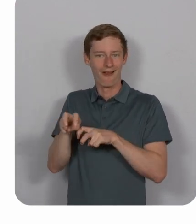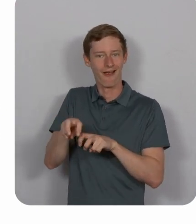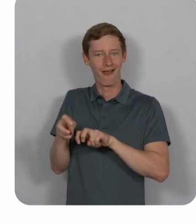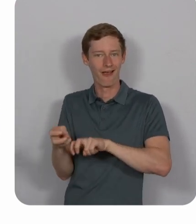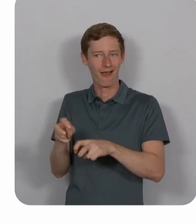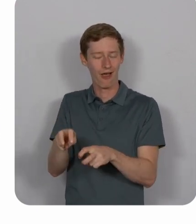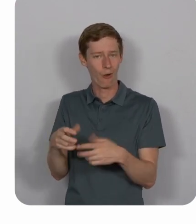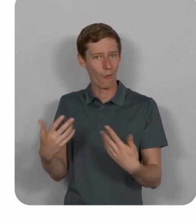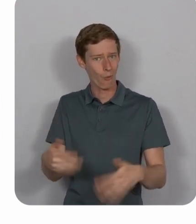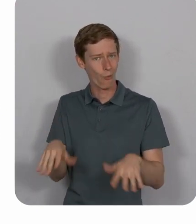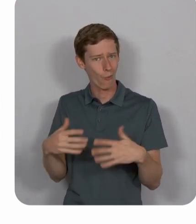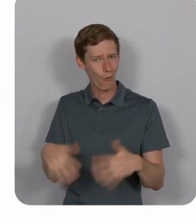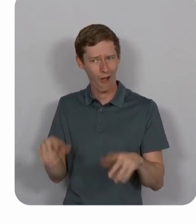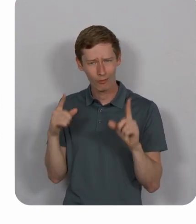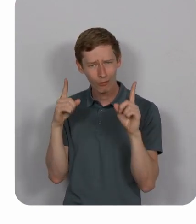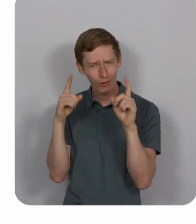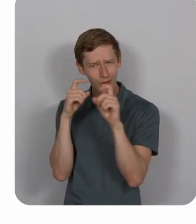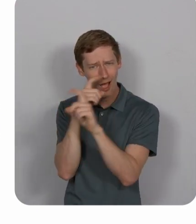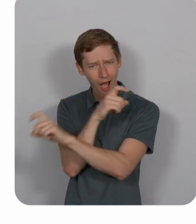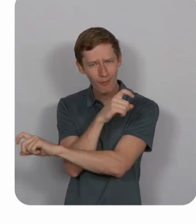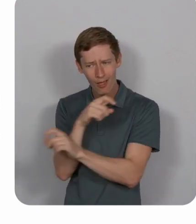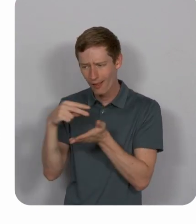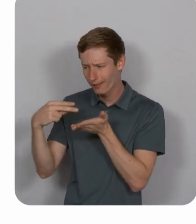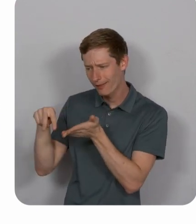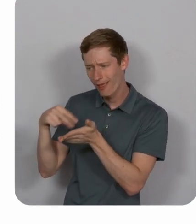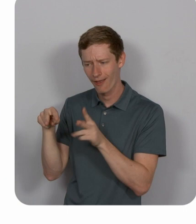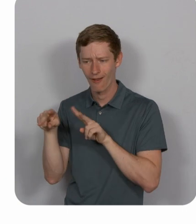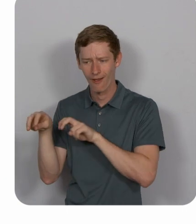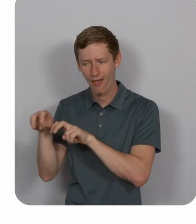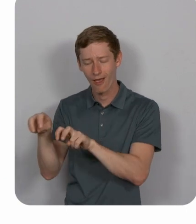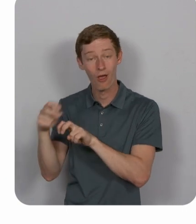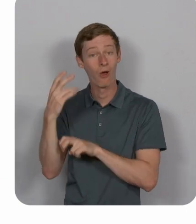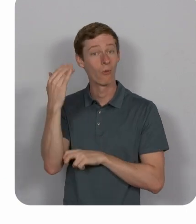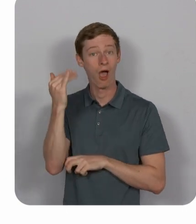because procedural animation can work with techniques